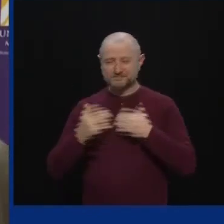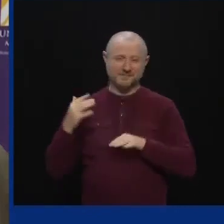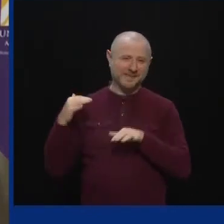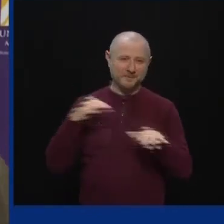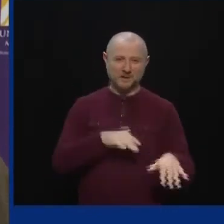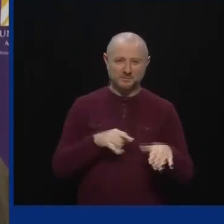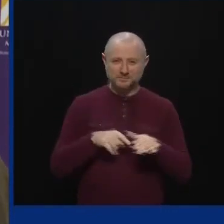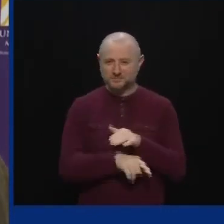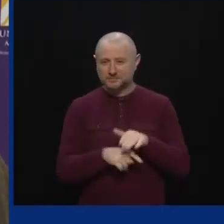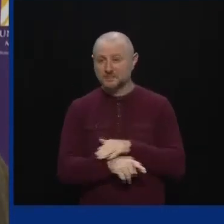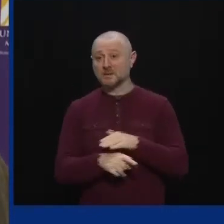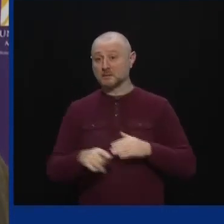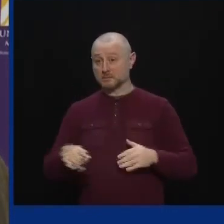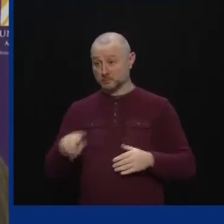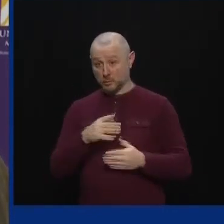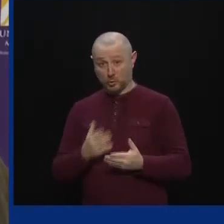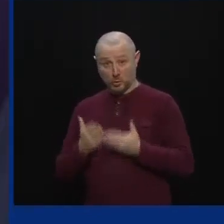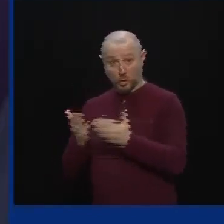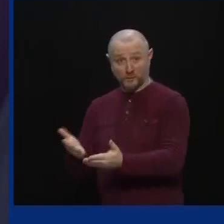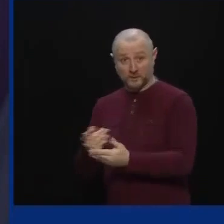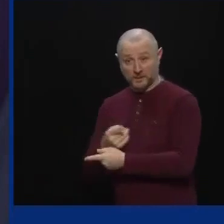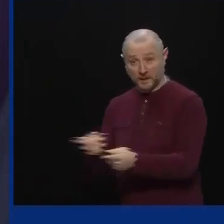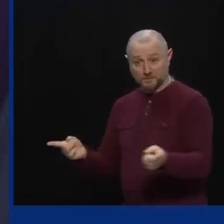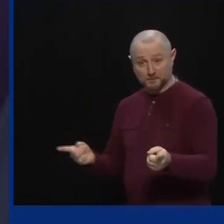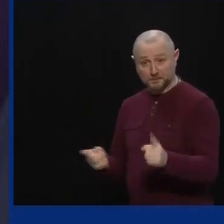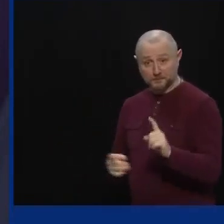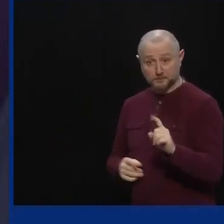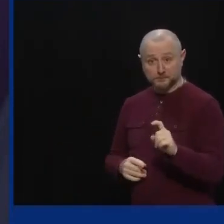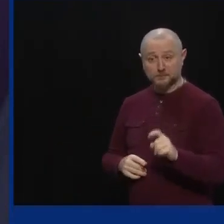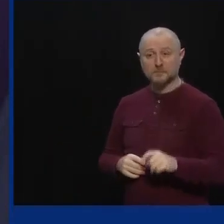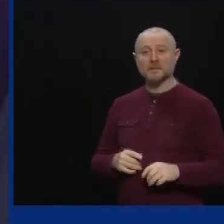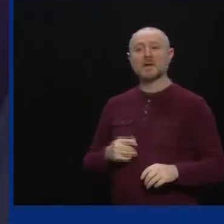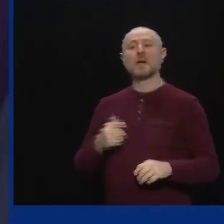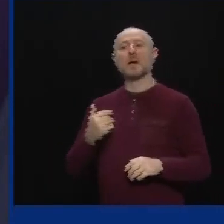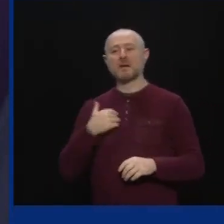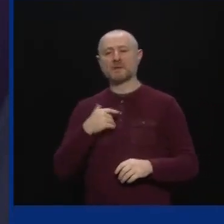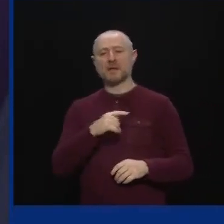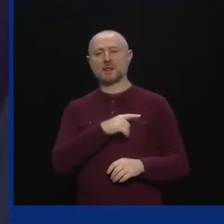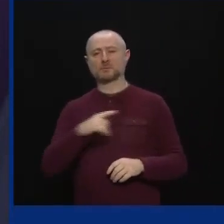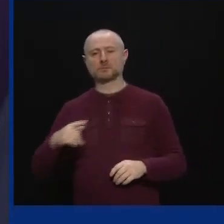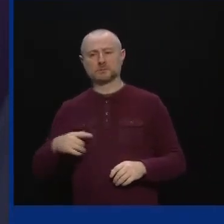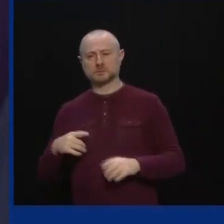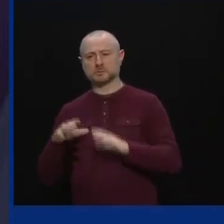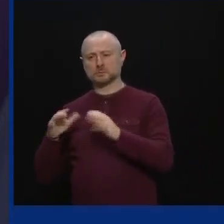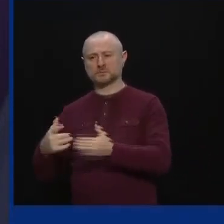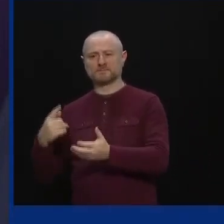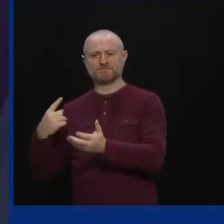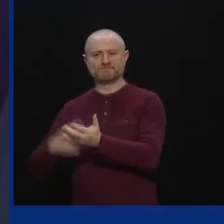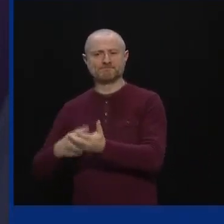EVALUATING -- THERE HAVE BEEN CALLS FROM INSURERS AND ADVOCATES --